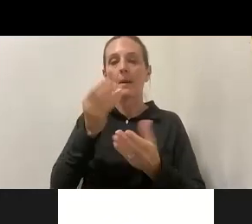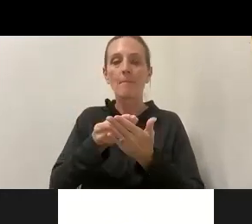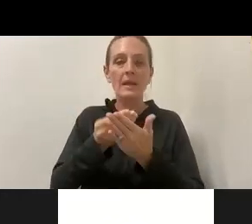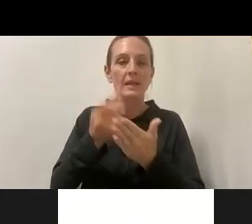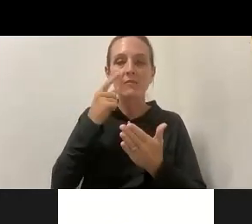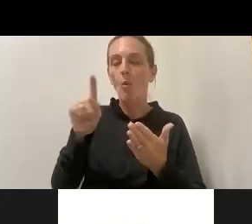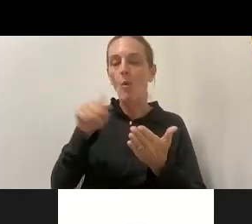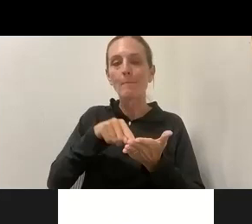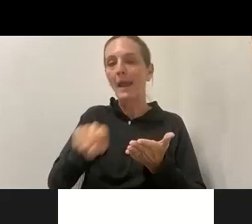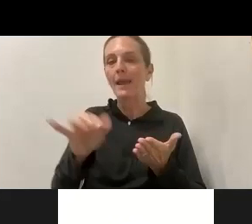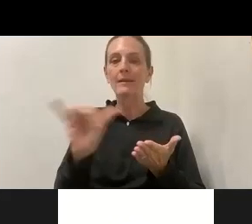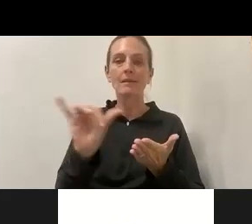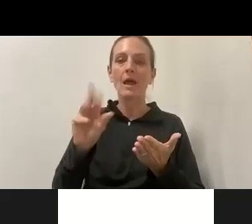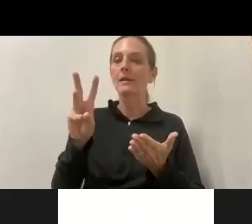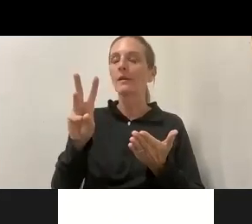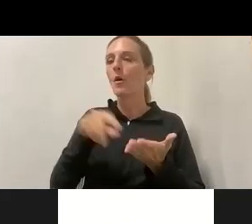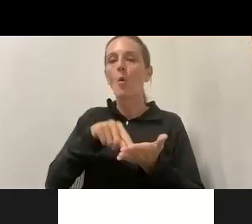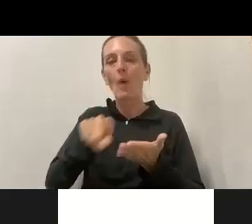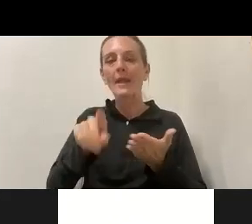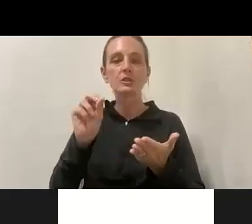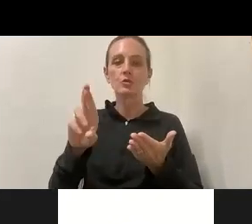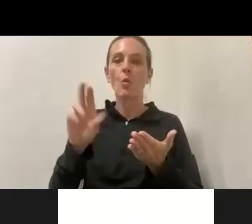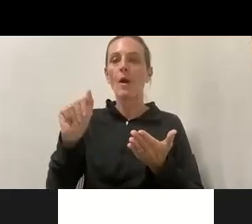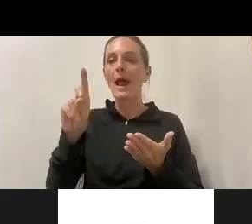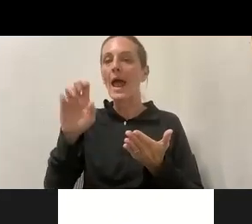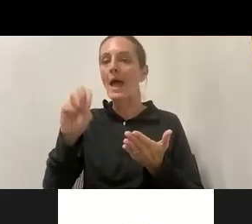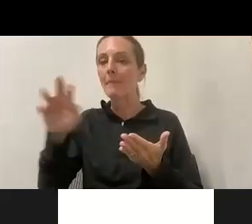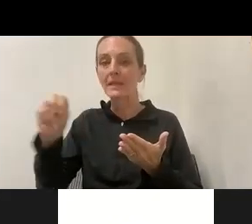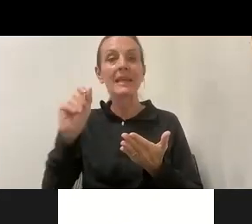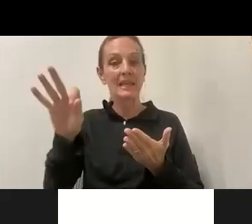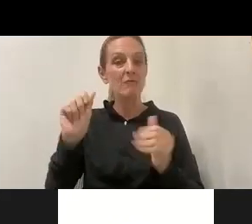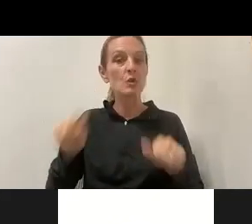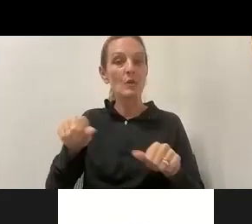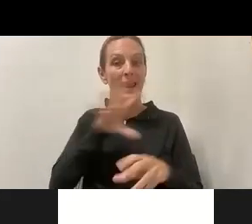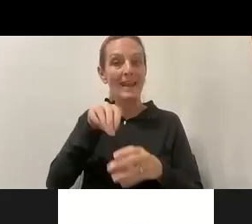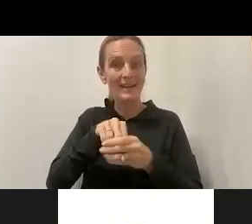and wages. But if you can get administration fees within your projects, you should always try to